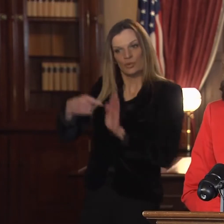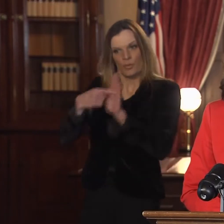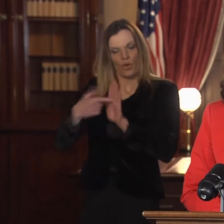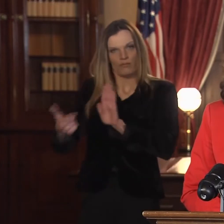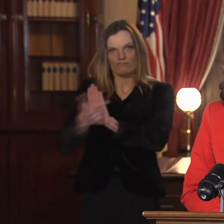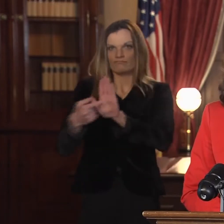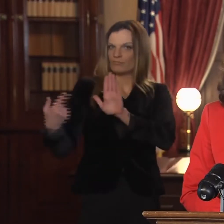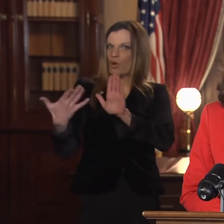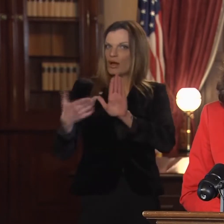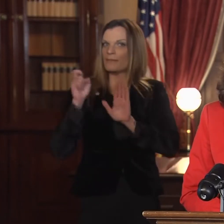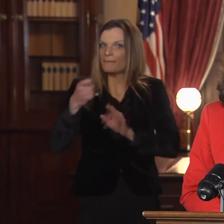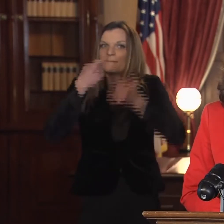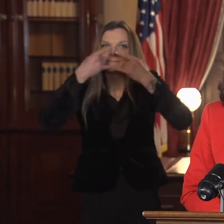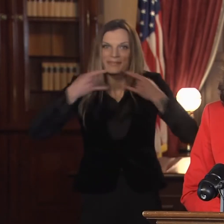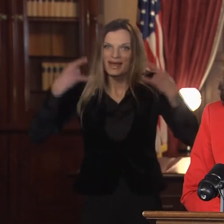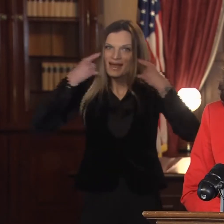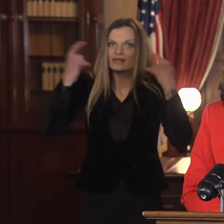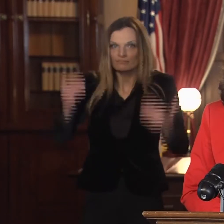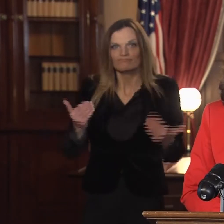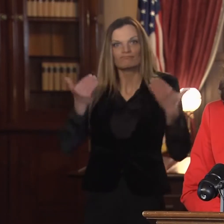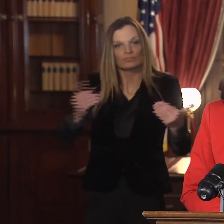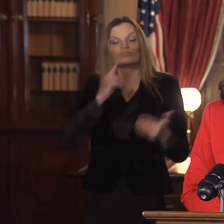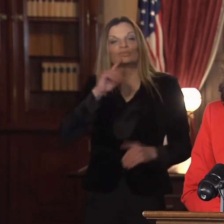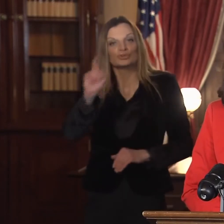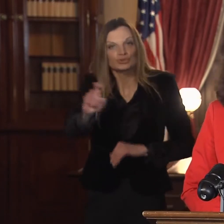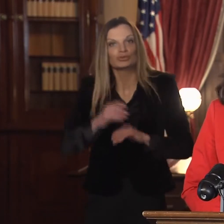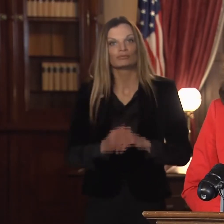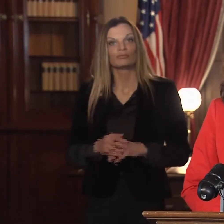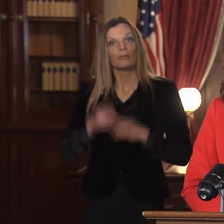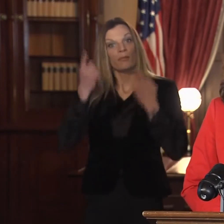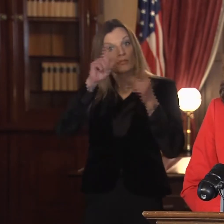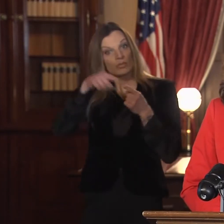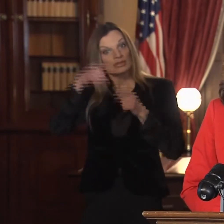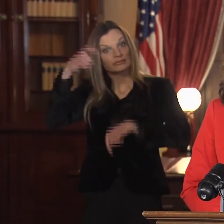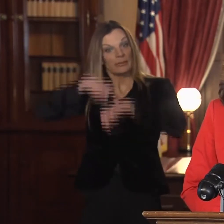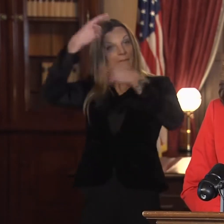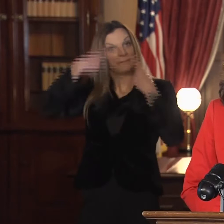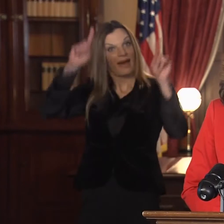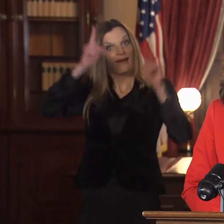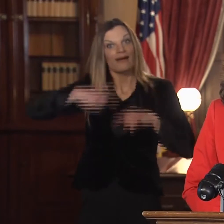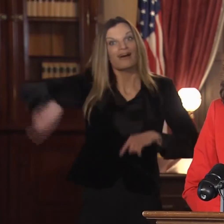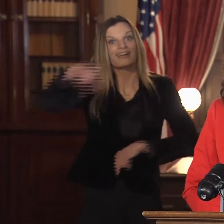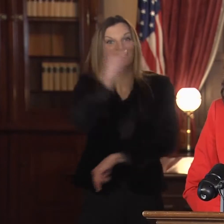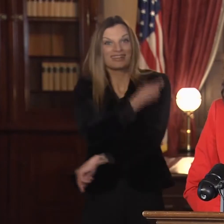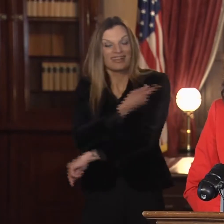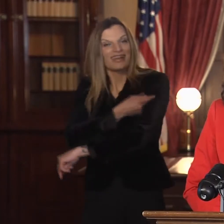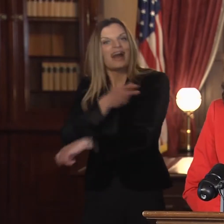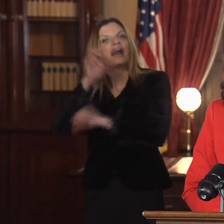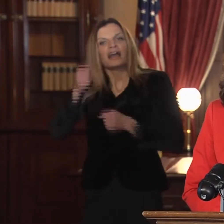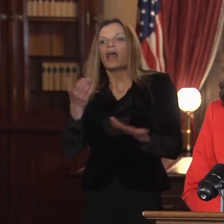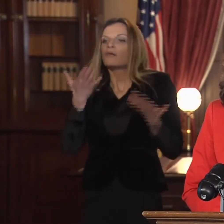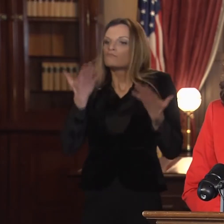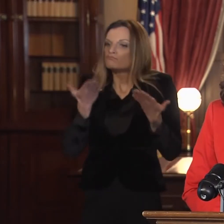PROTECT PUBLIC HEALTH, INCLUDING A MANDATE THAT WE WEAR MASKS UNTIL THE MAJORITY OF US HAVE